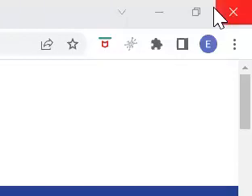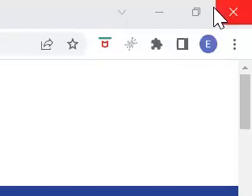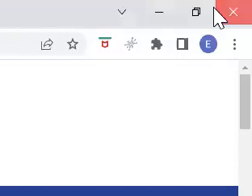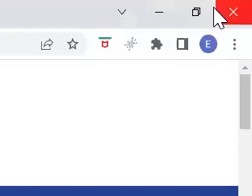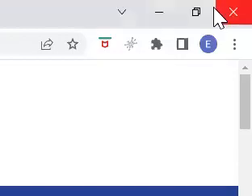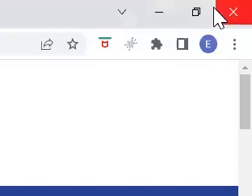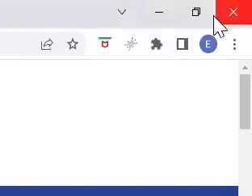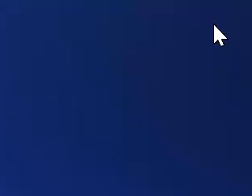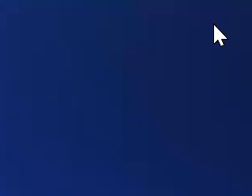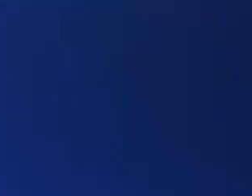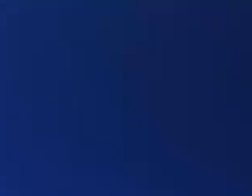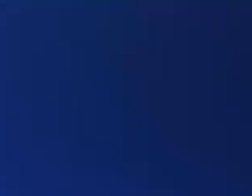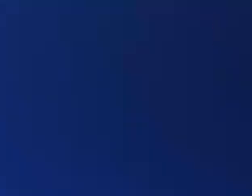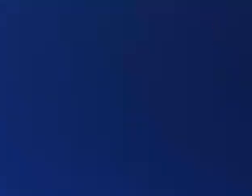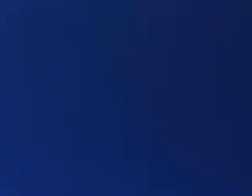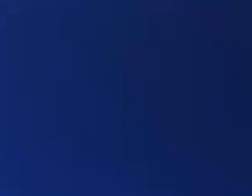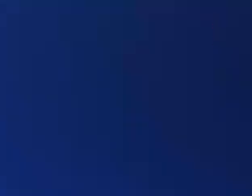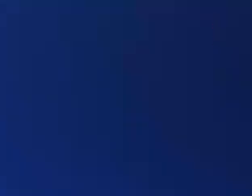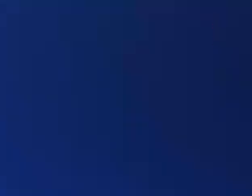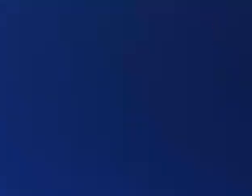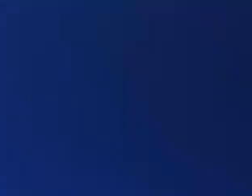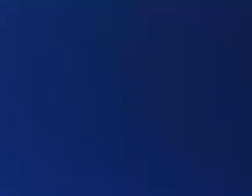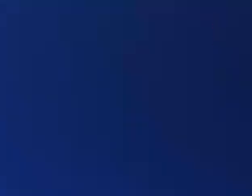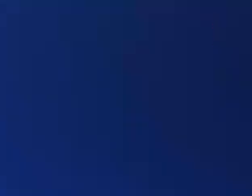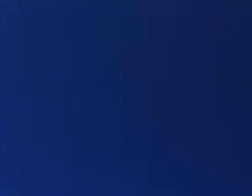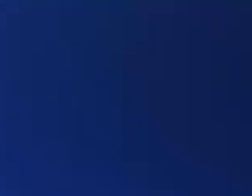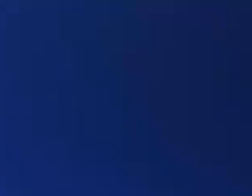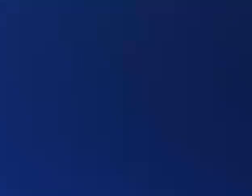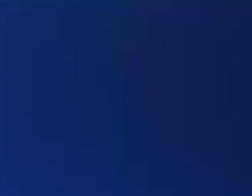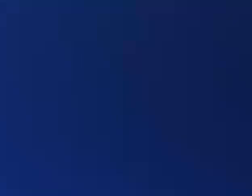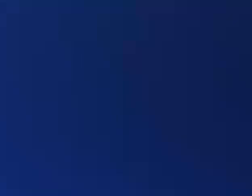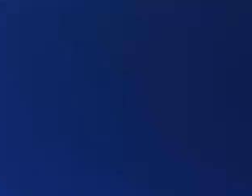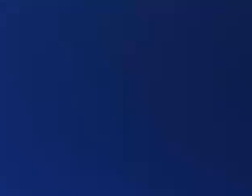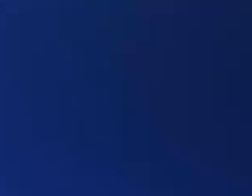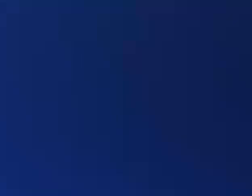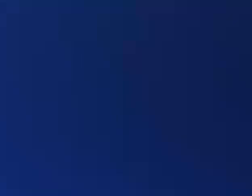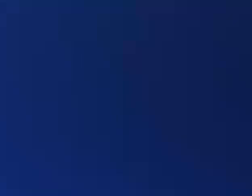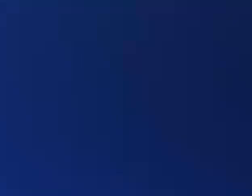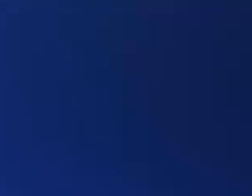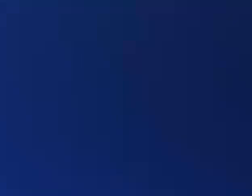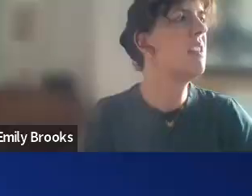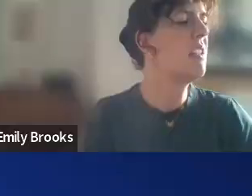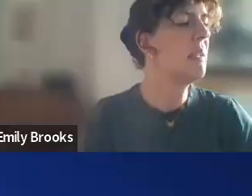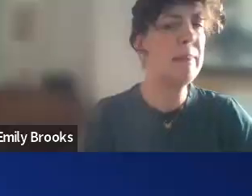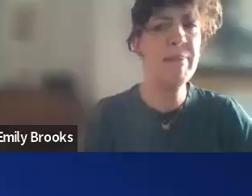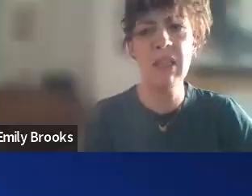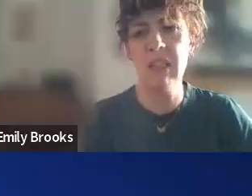Yeah, that's it. I think it should stop sharing now. No, it's still sharing.